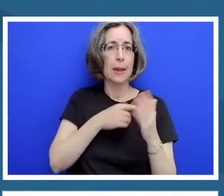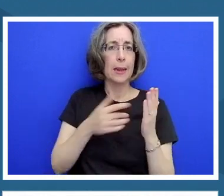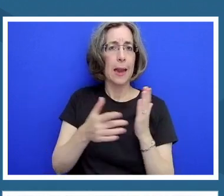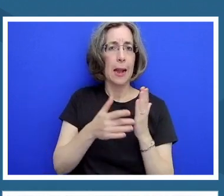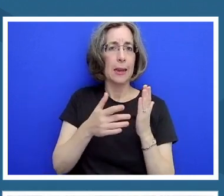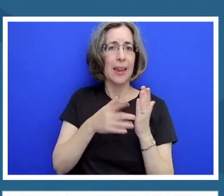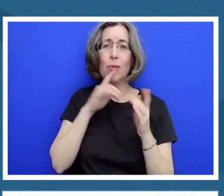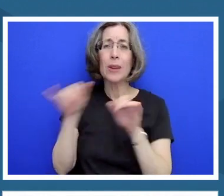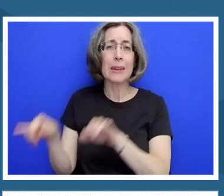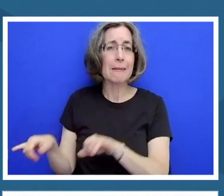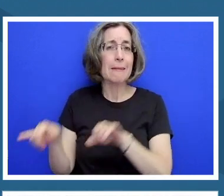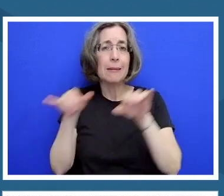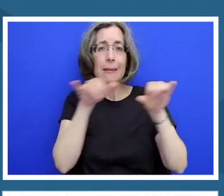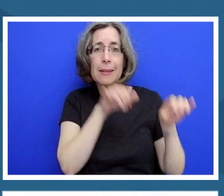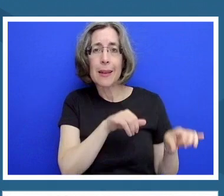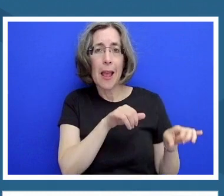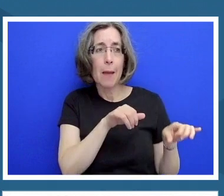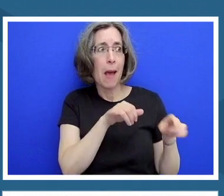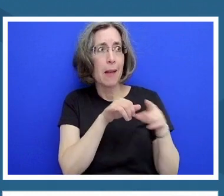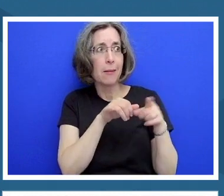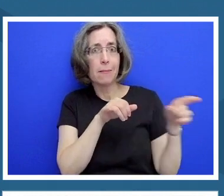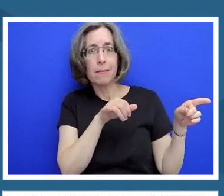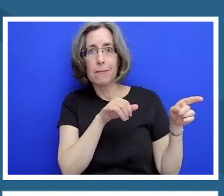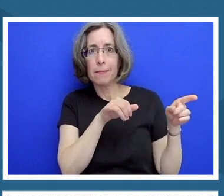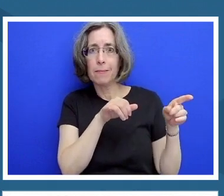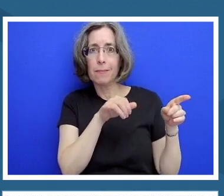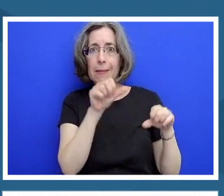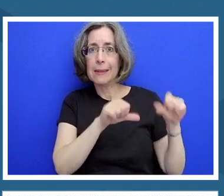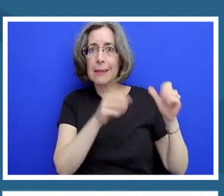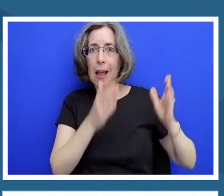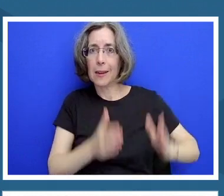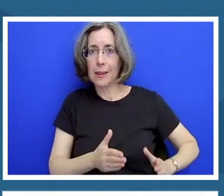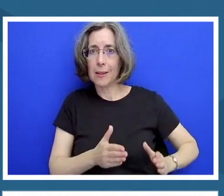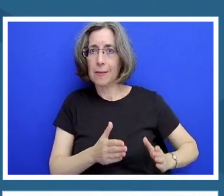um